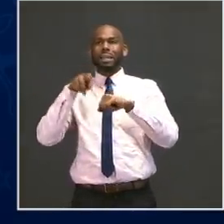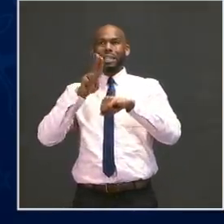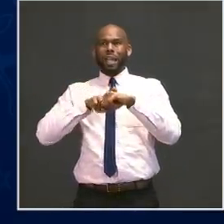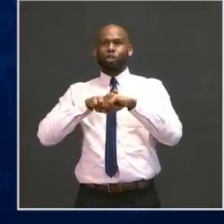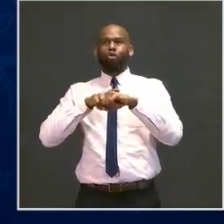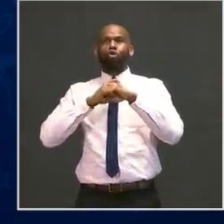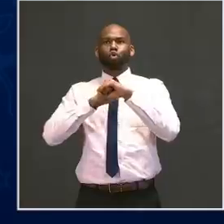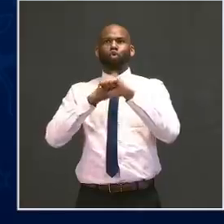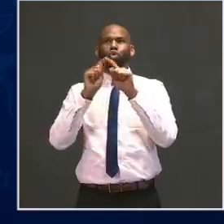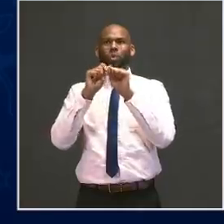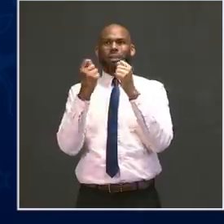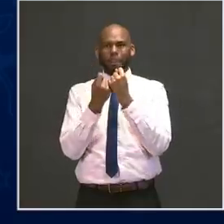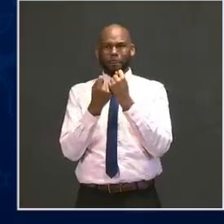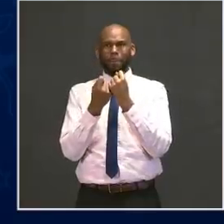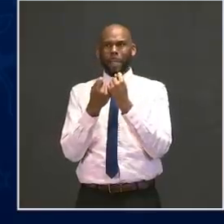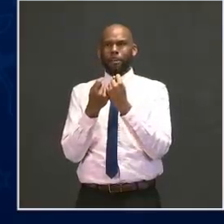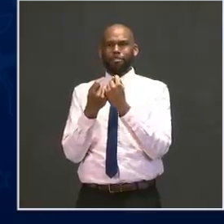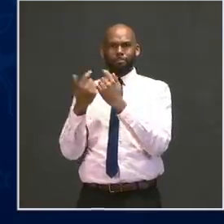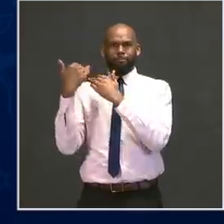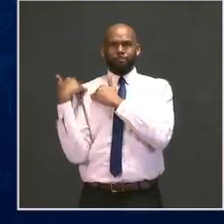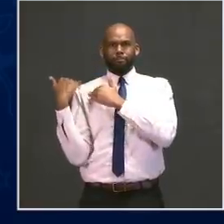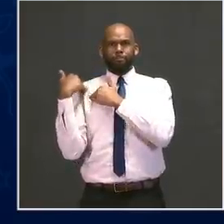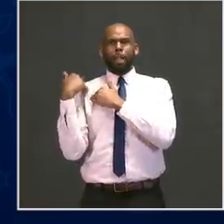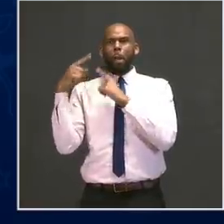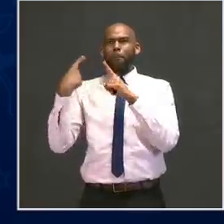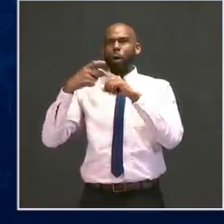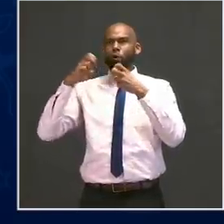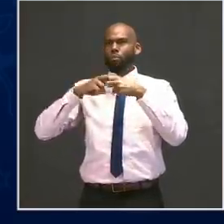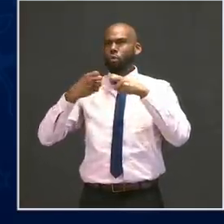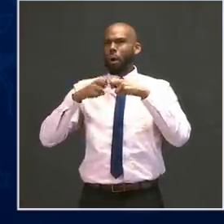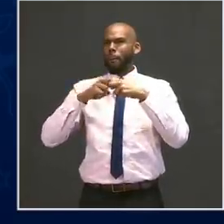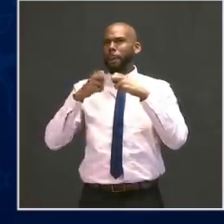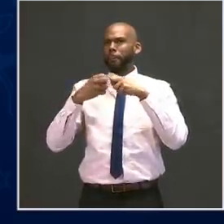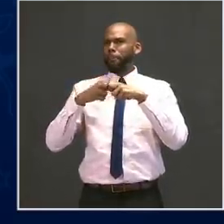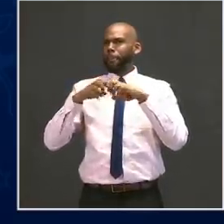of the problematic actions of Russians,